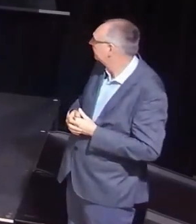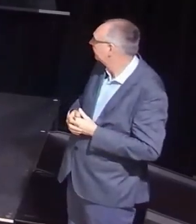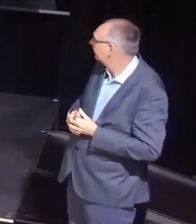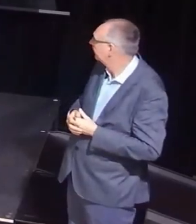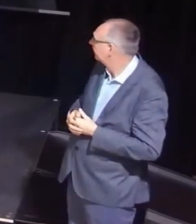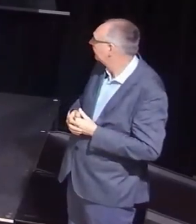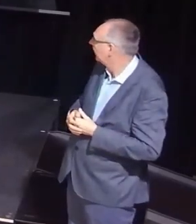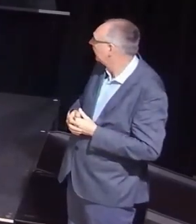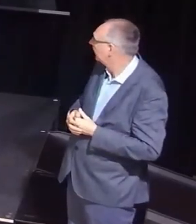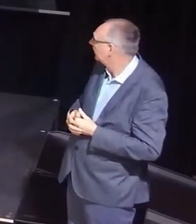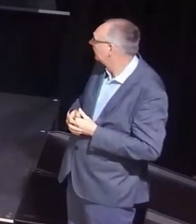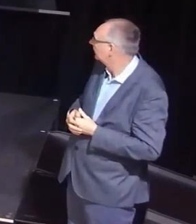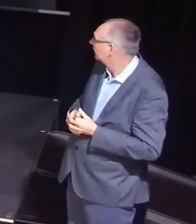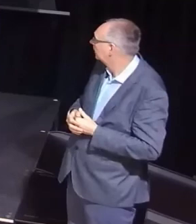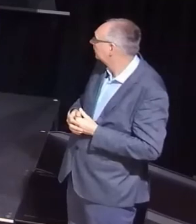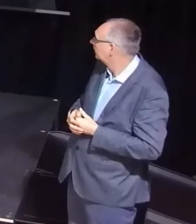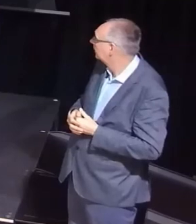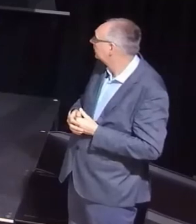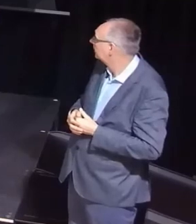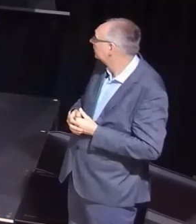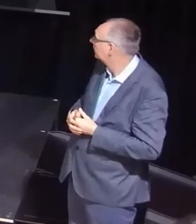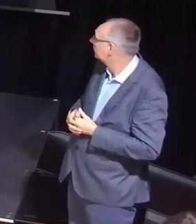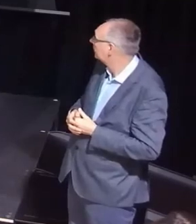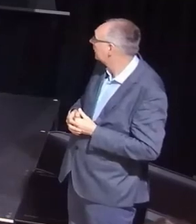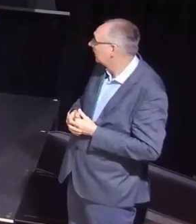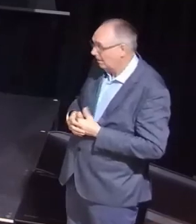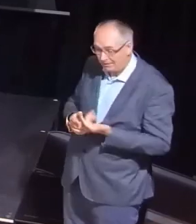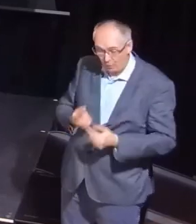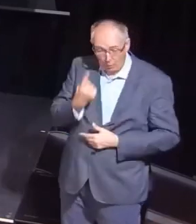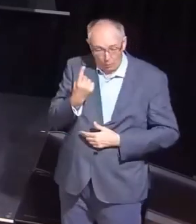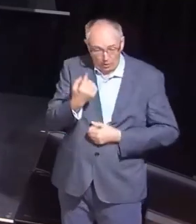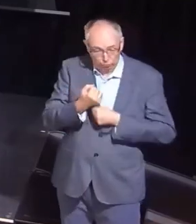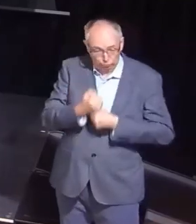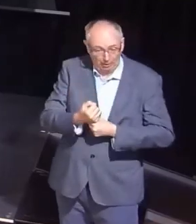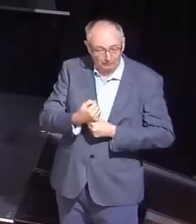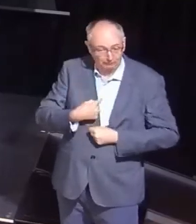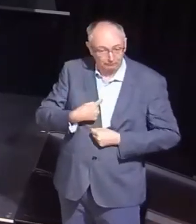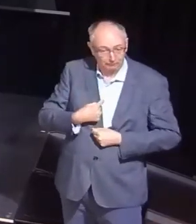But of course, if you are the only champ on a team, you are the lead champ.